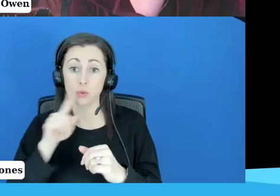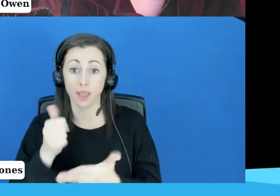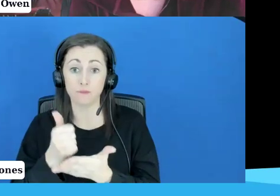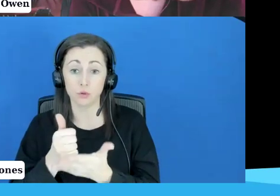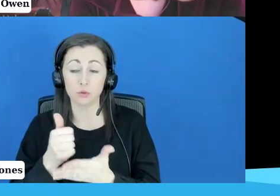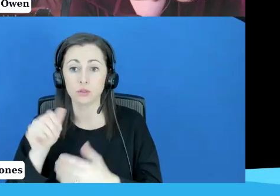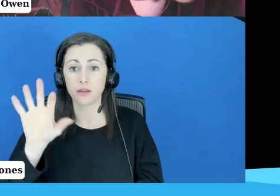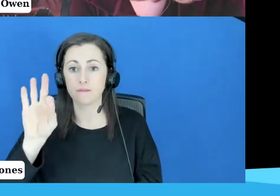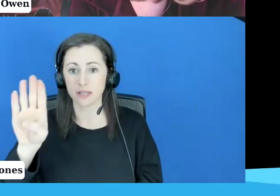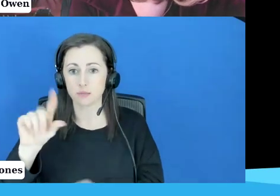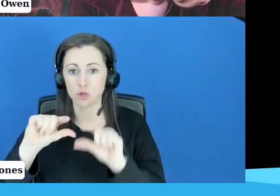and it's called 'We Are Mommies'.